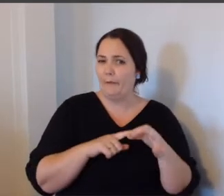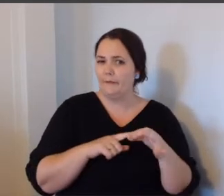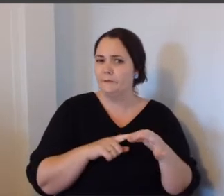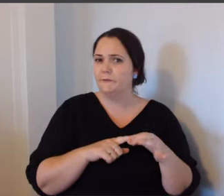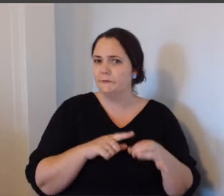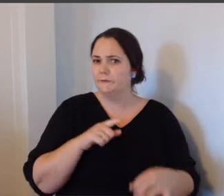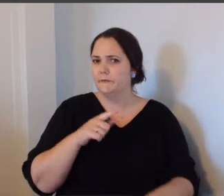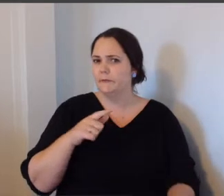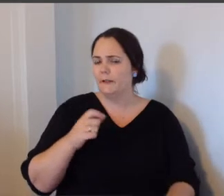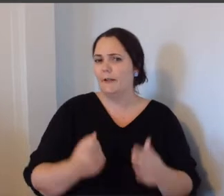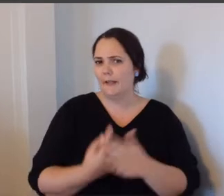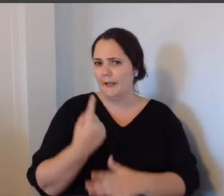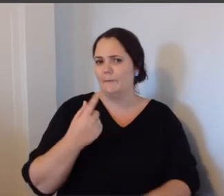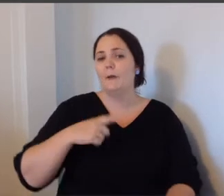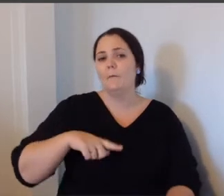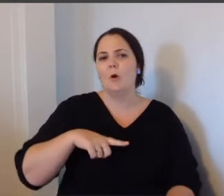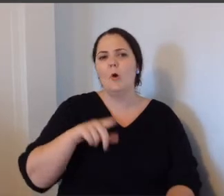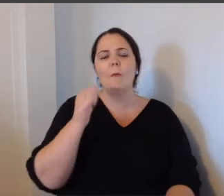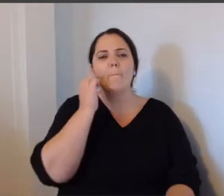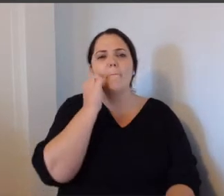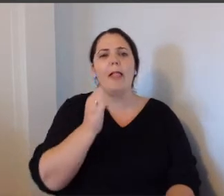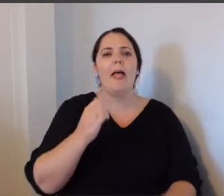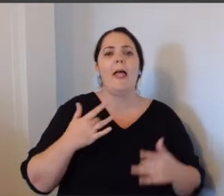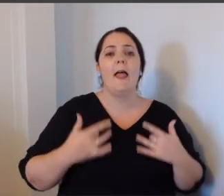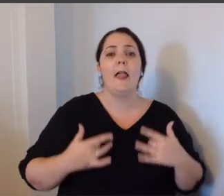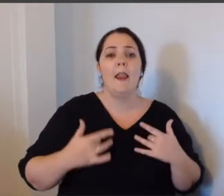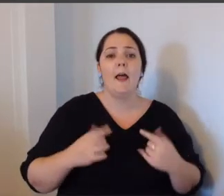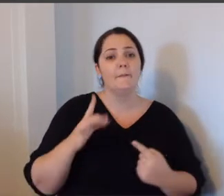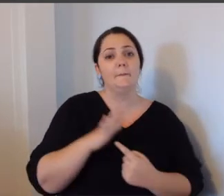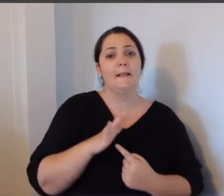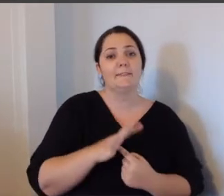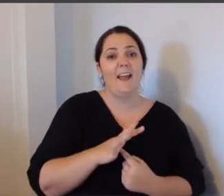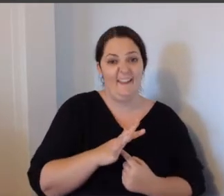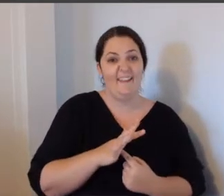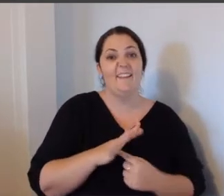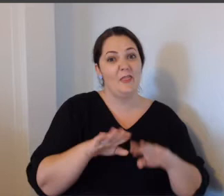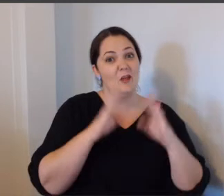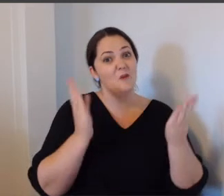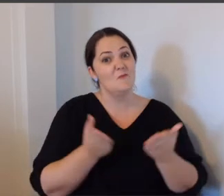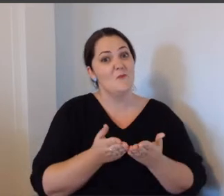in the last 24 months in the wake of the Black Lives Matter movement, museums and institutions